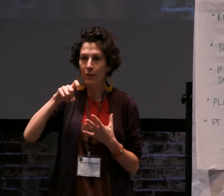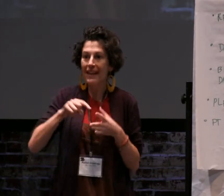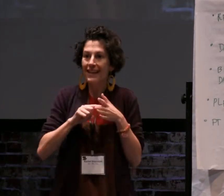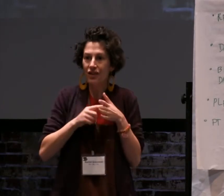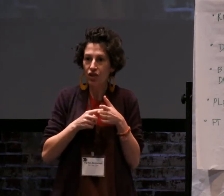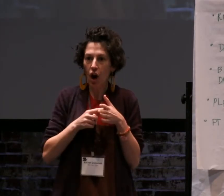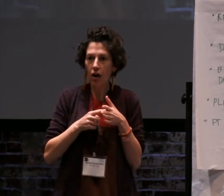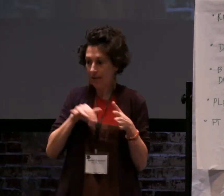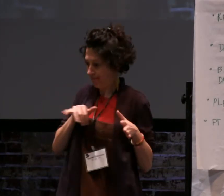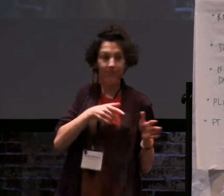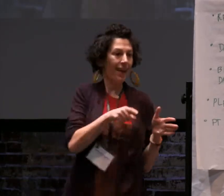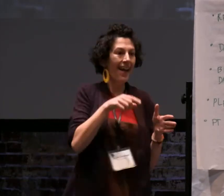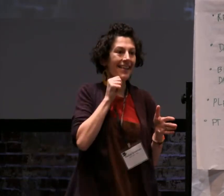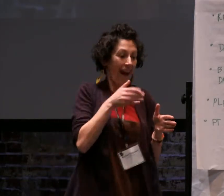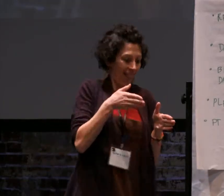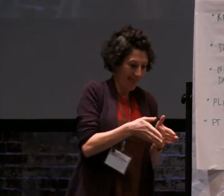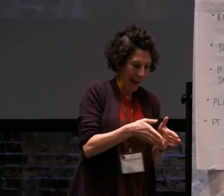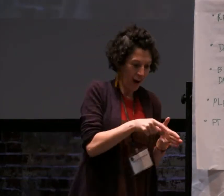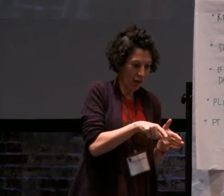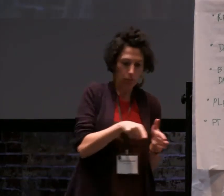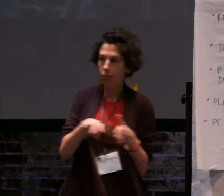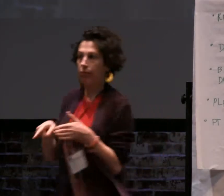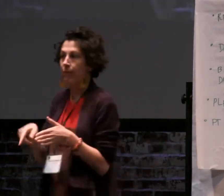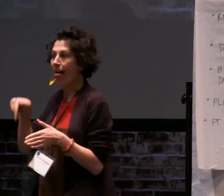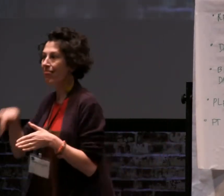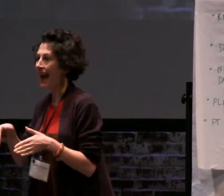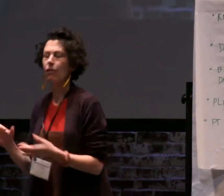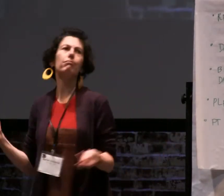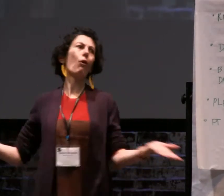If there is a need for change for the direction of the group, let us know.